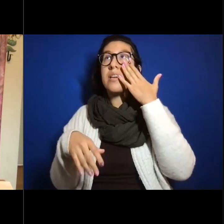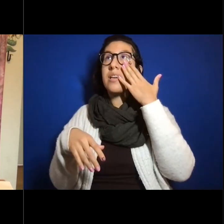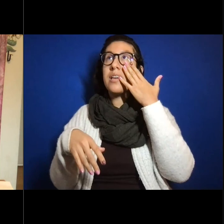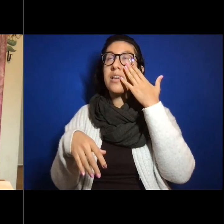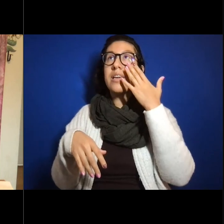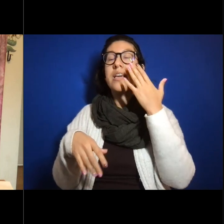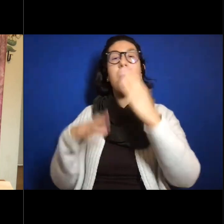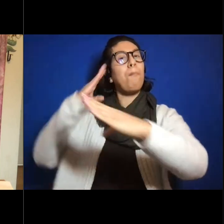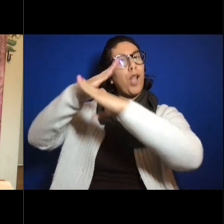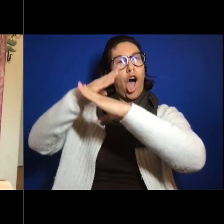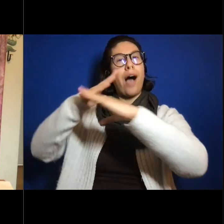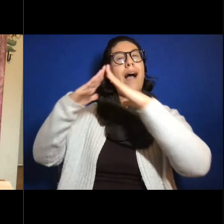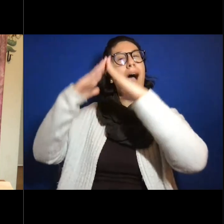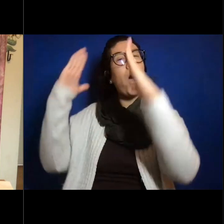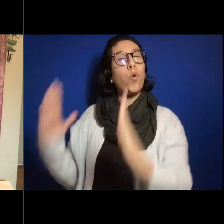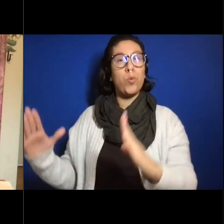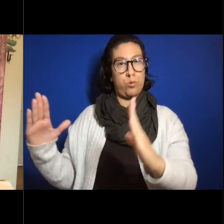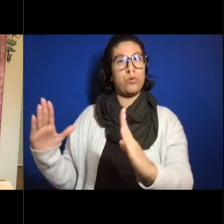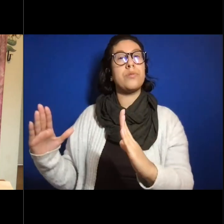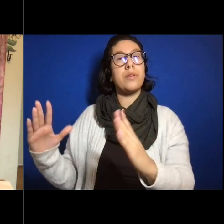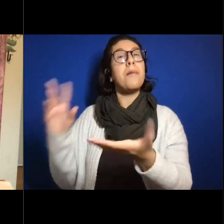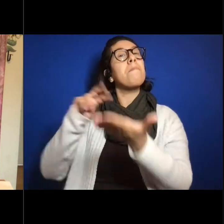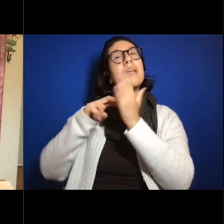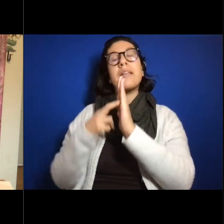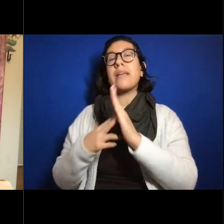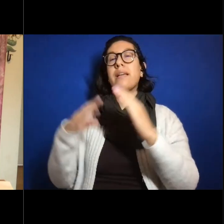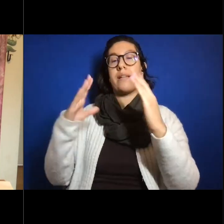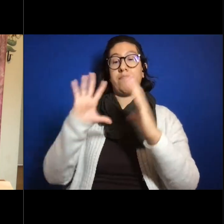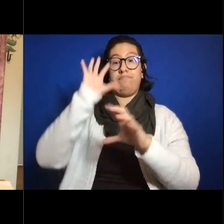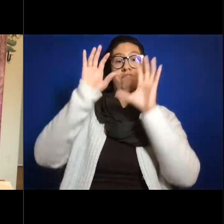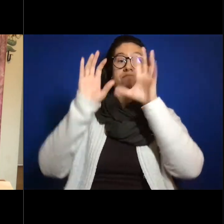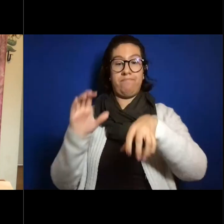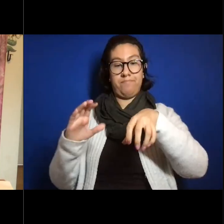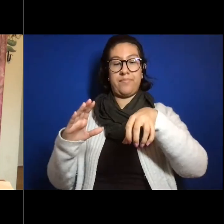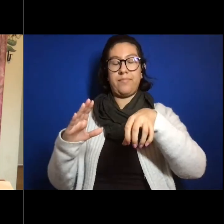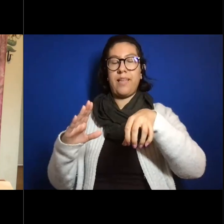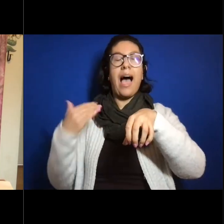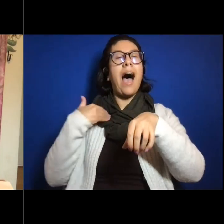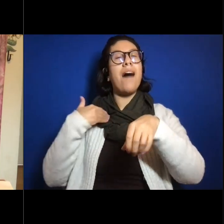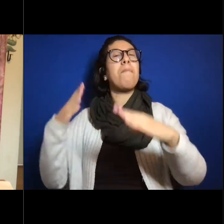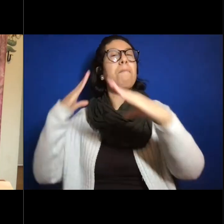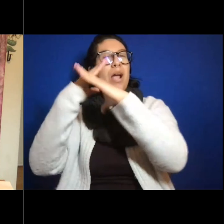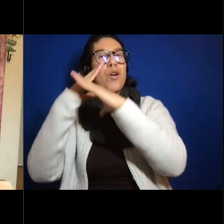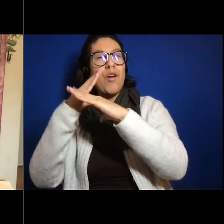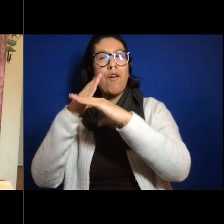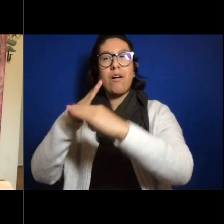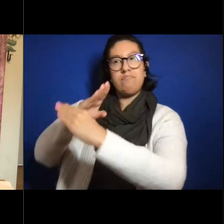So to sort of divert the wind was another idea that came in. Right 'cause we talked about the direction